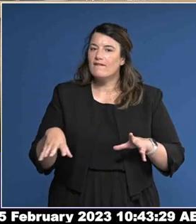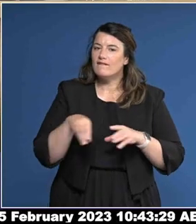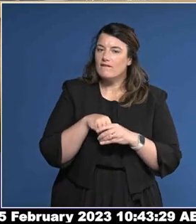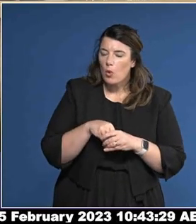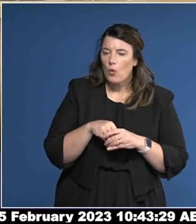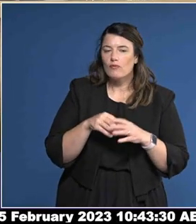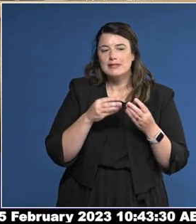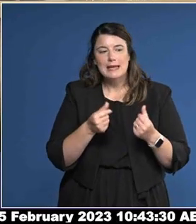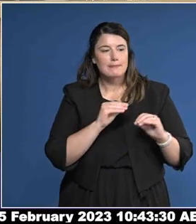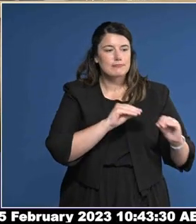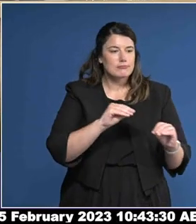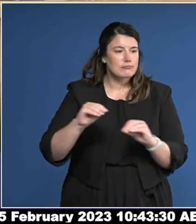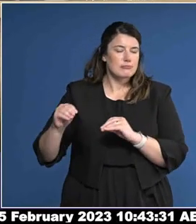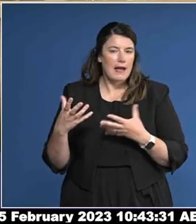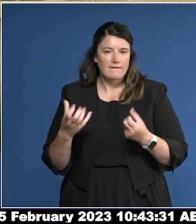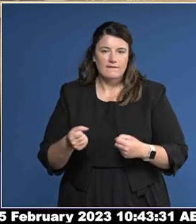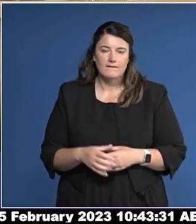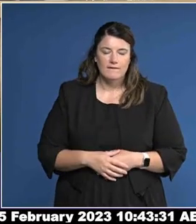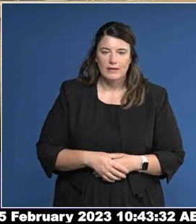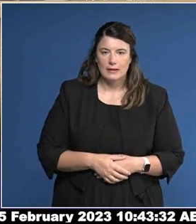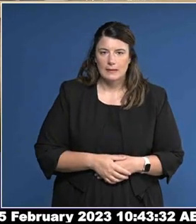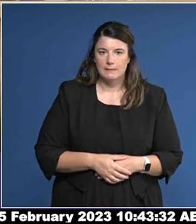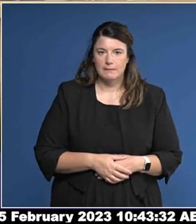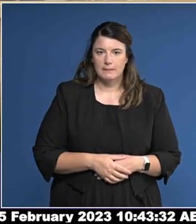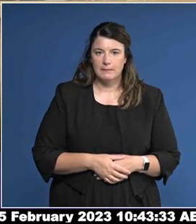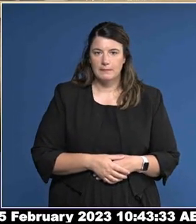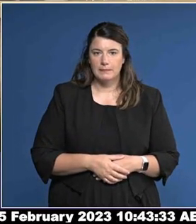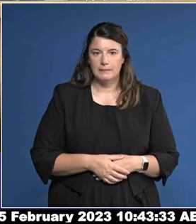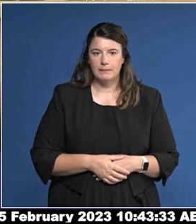of the modules. MS EASTMAN: Are we right in understanding that in terms of the nature of